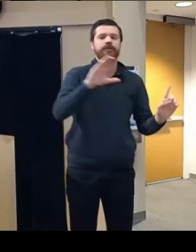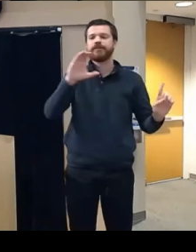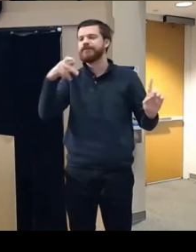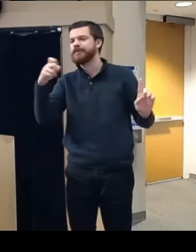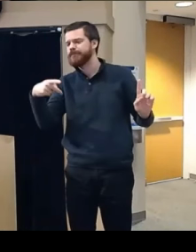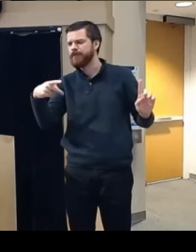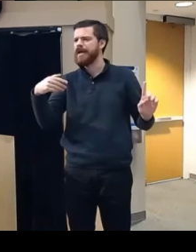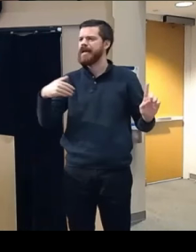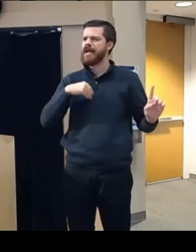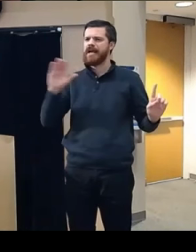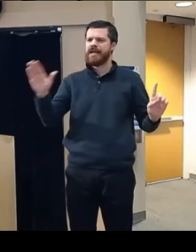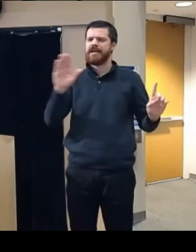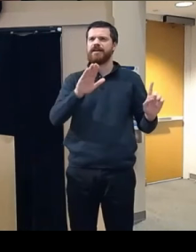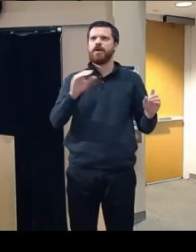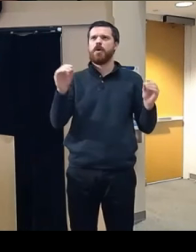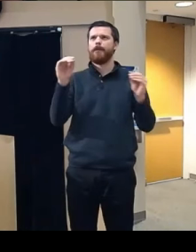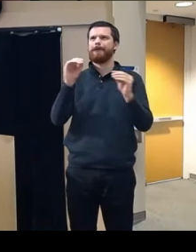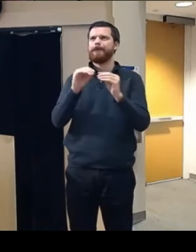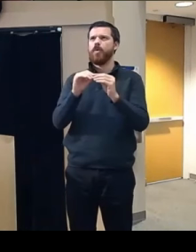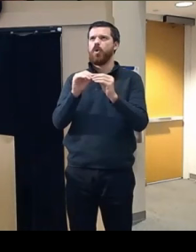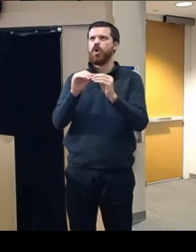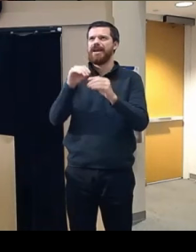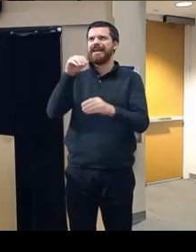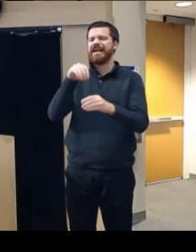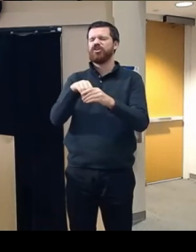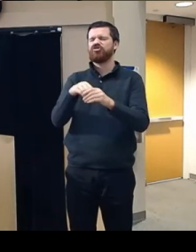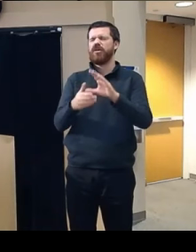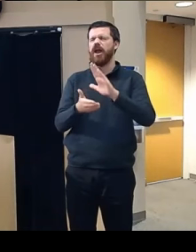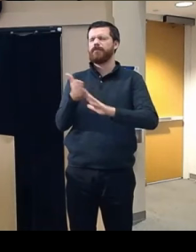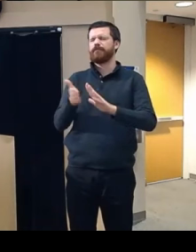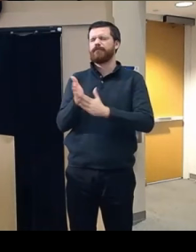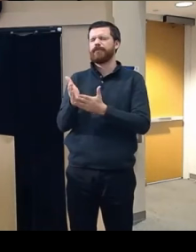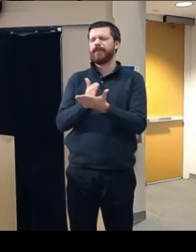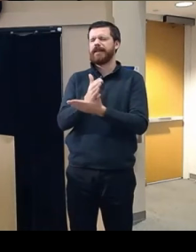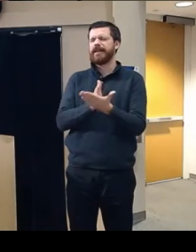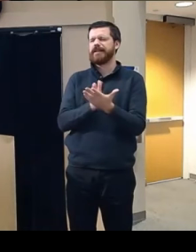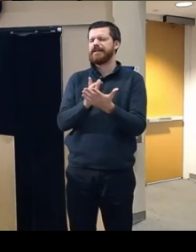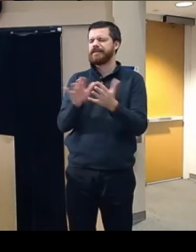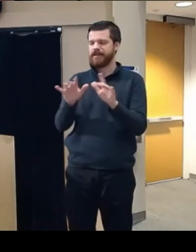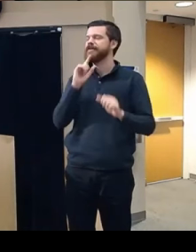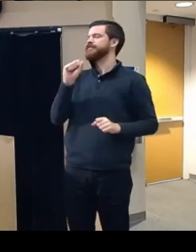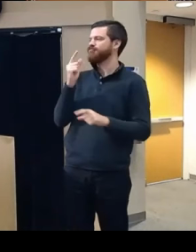more interoperability yeah that's the word thanks yes um and you'll see Helen was on